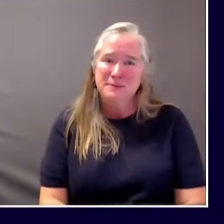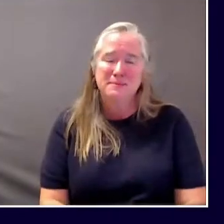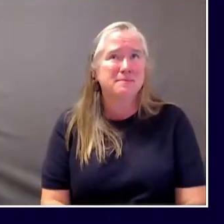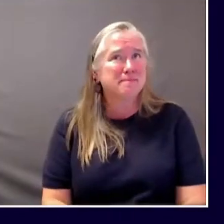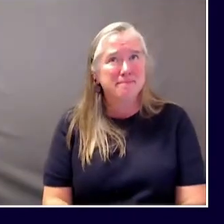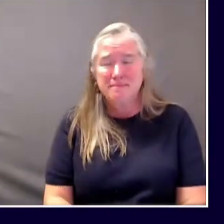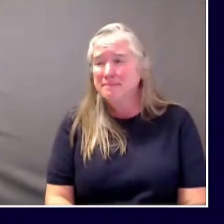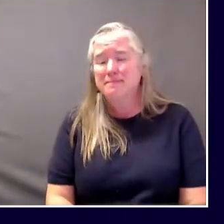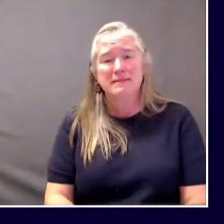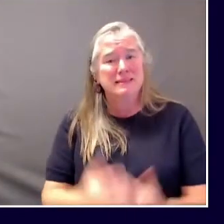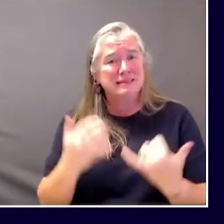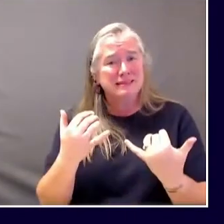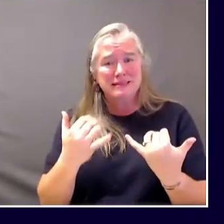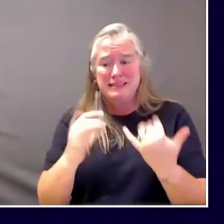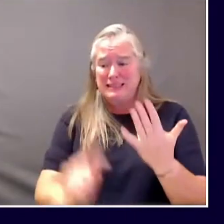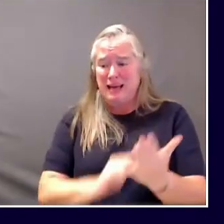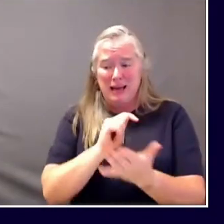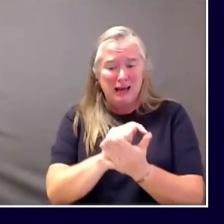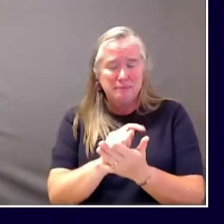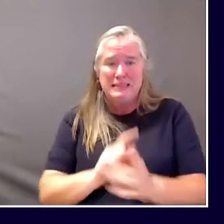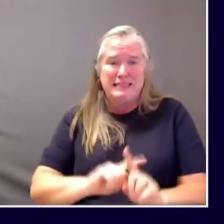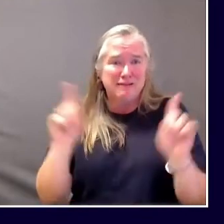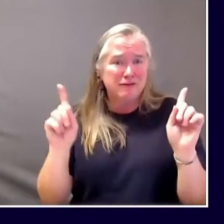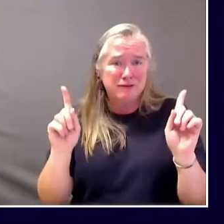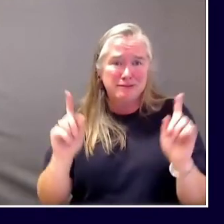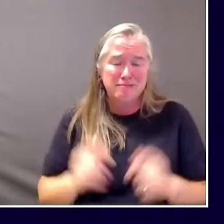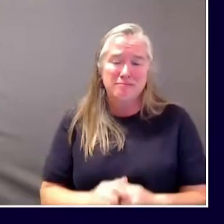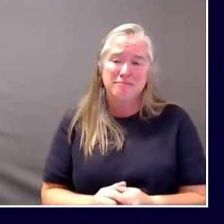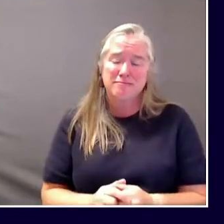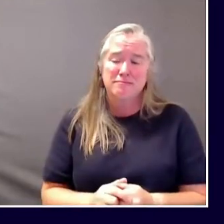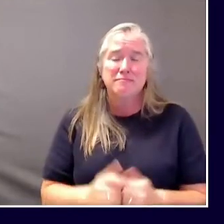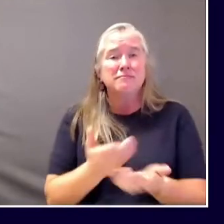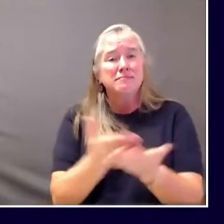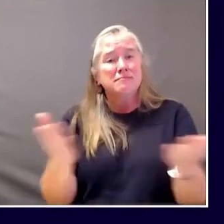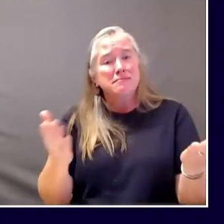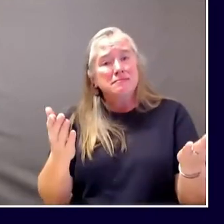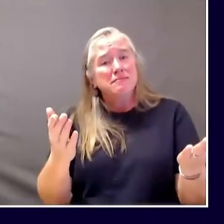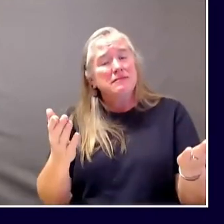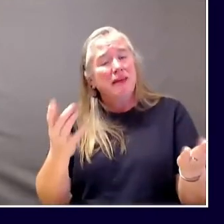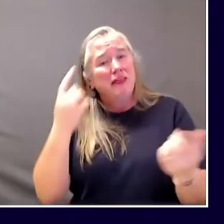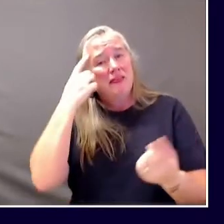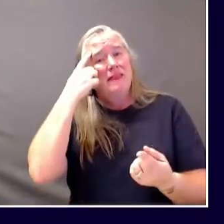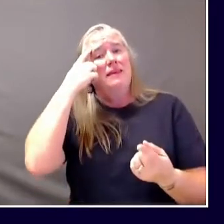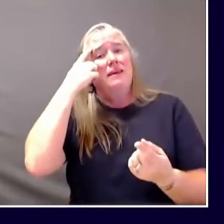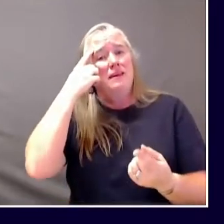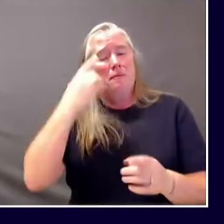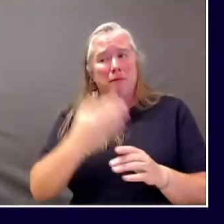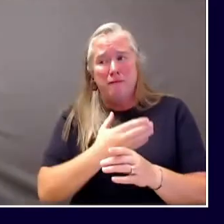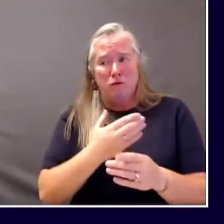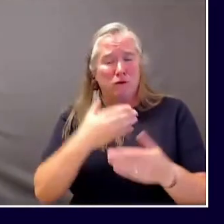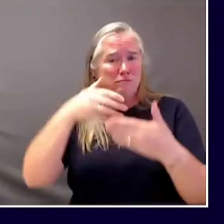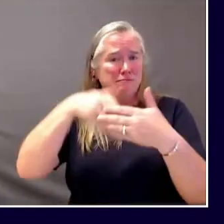time and I would just discourage